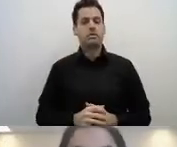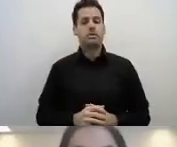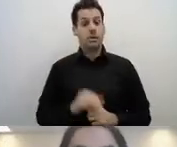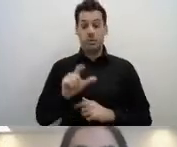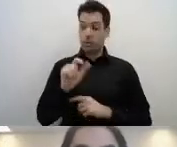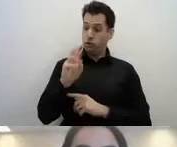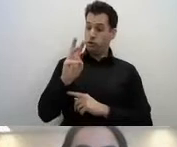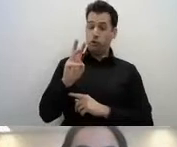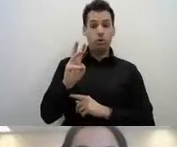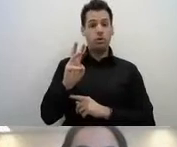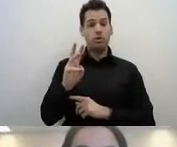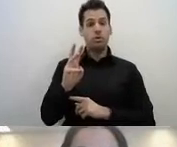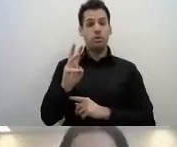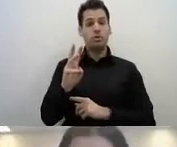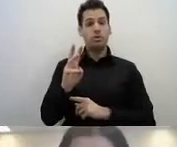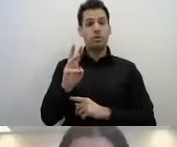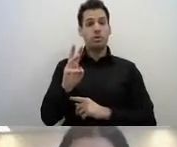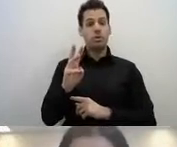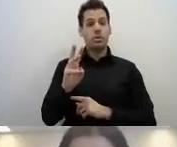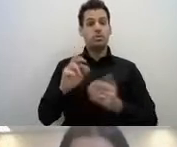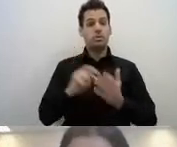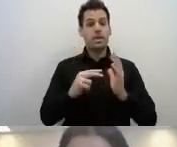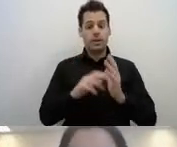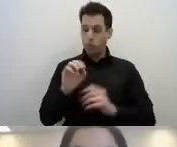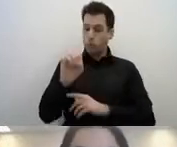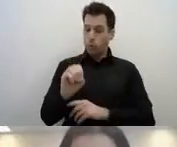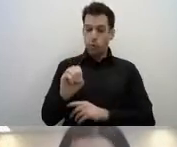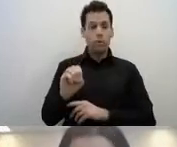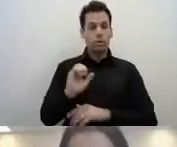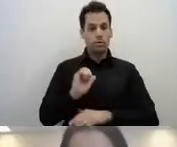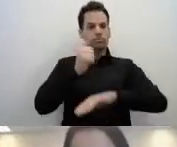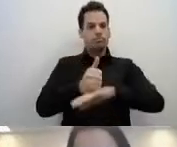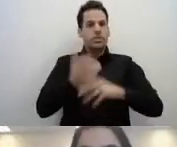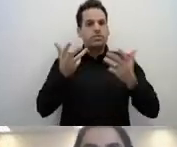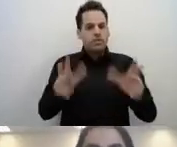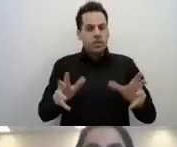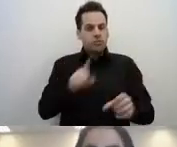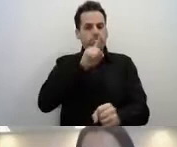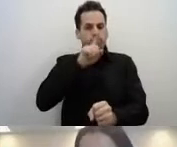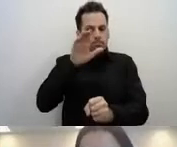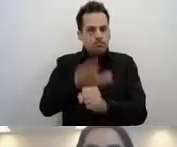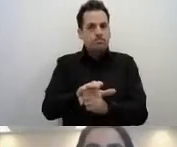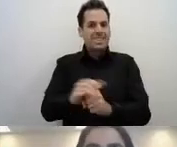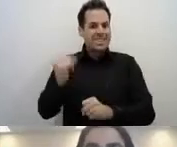instruments and and codes in place to ensure and guarantee the rights of persons with disabilities